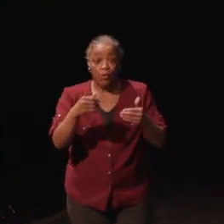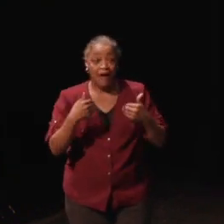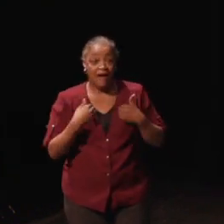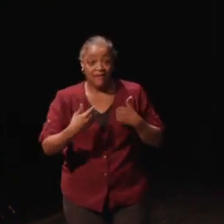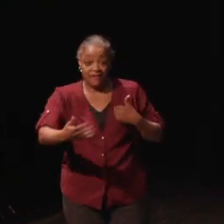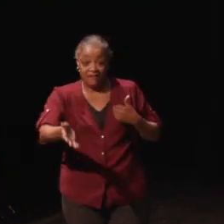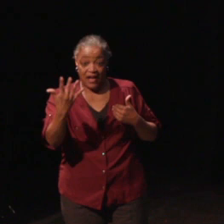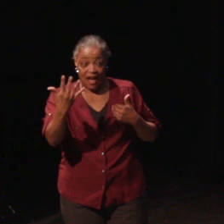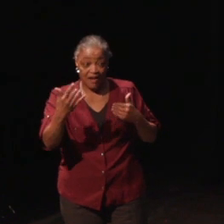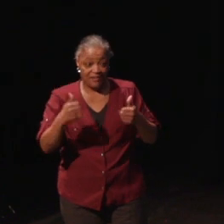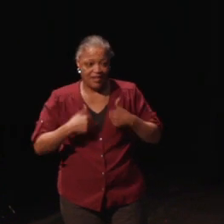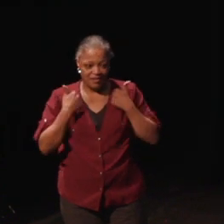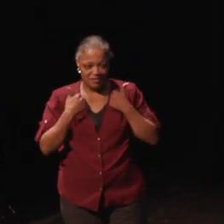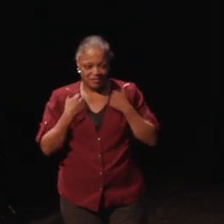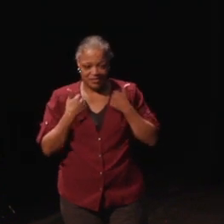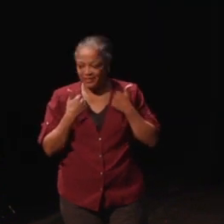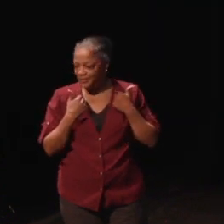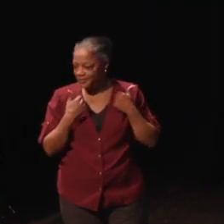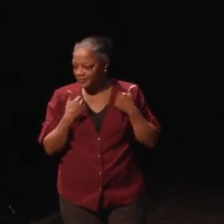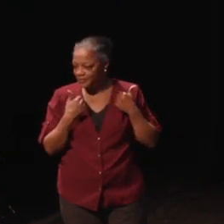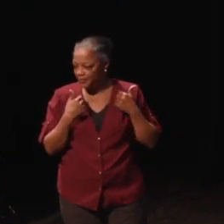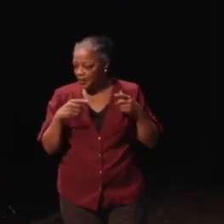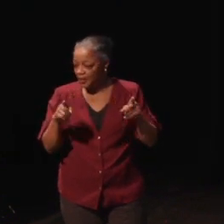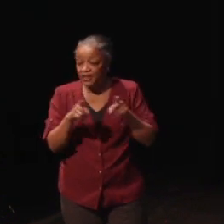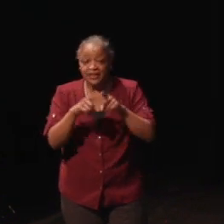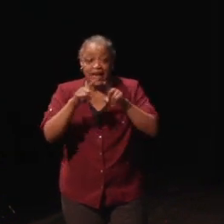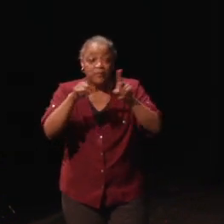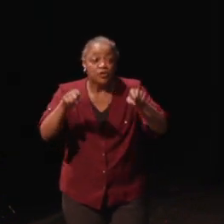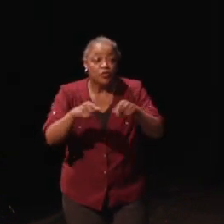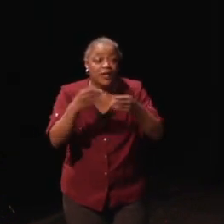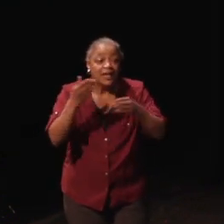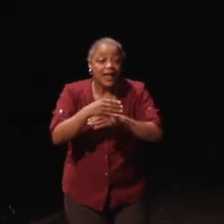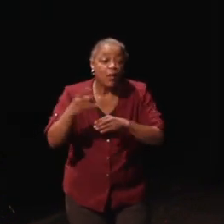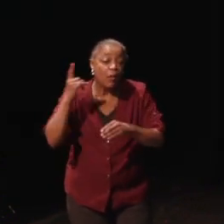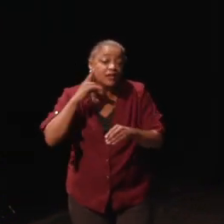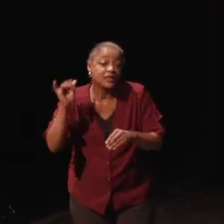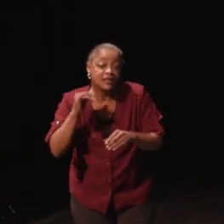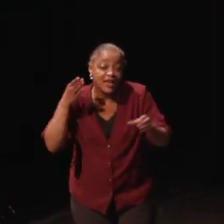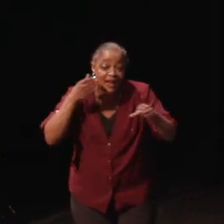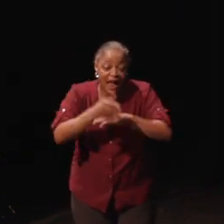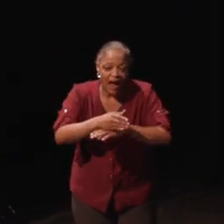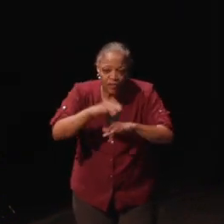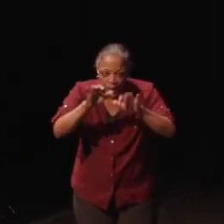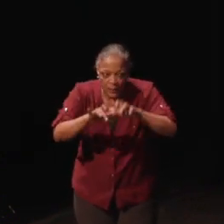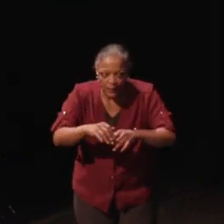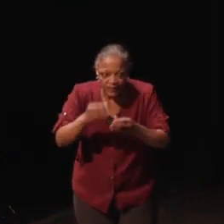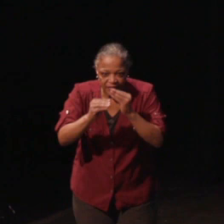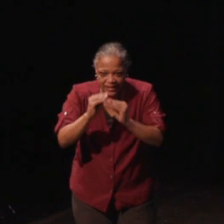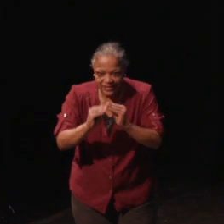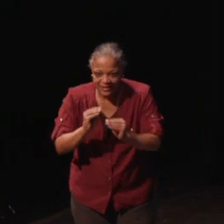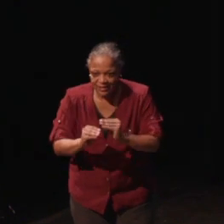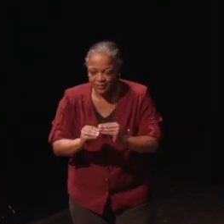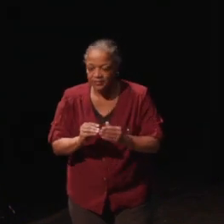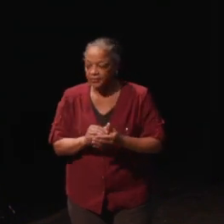Now here is the same screen again after I did all that markup. Just again, note just audio.